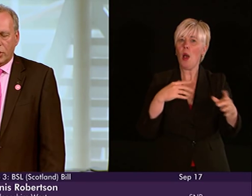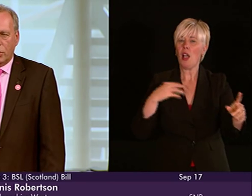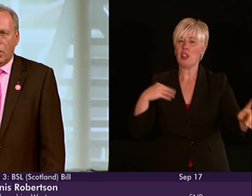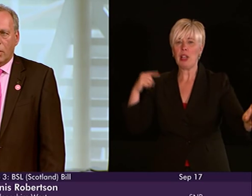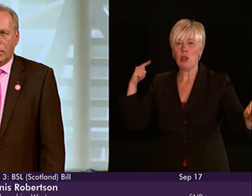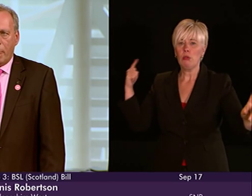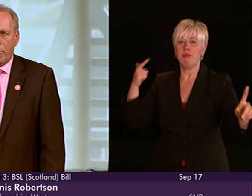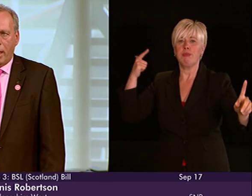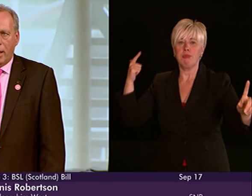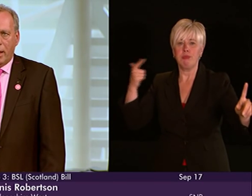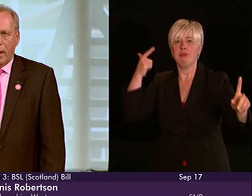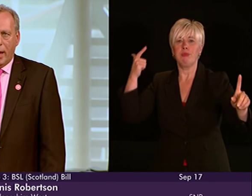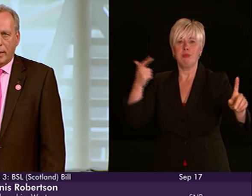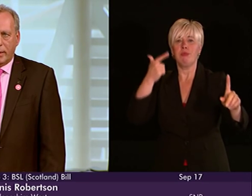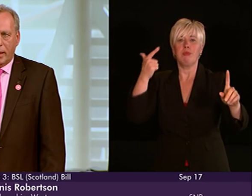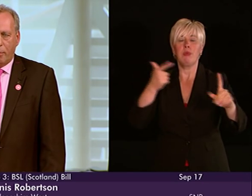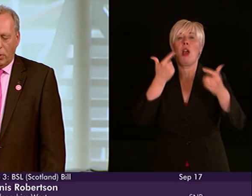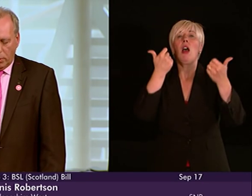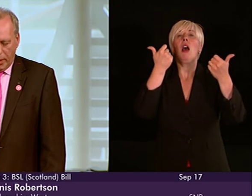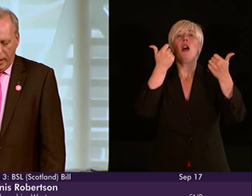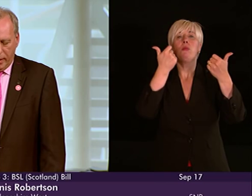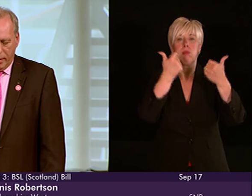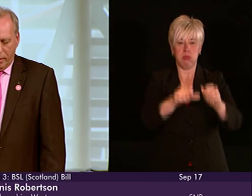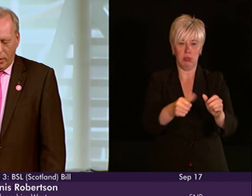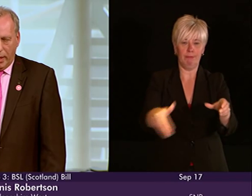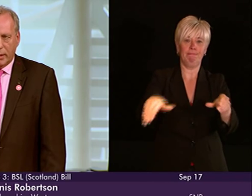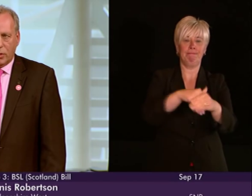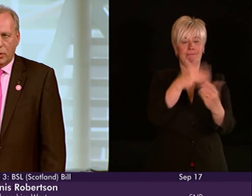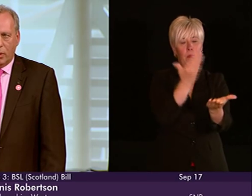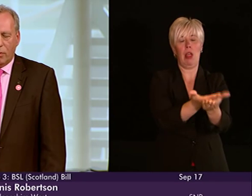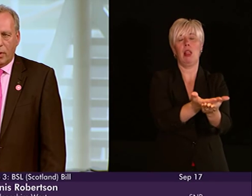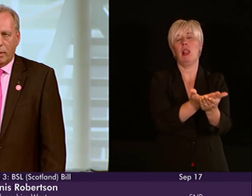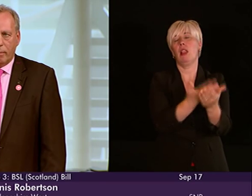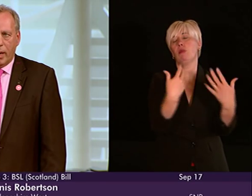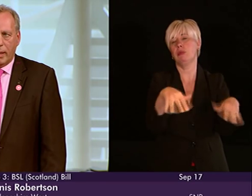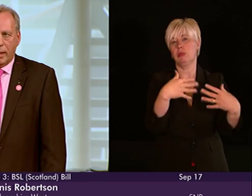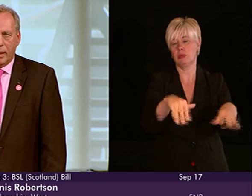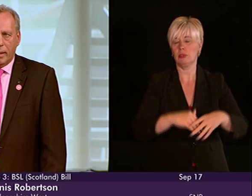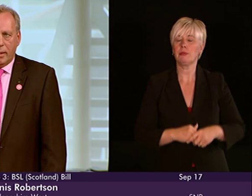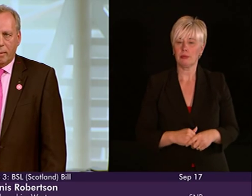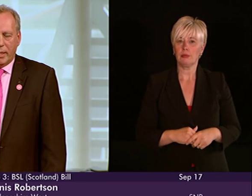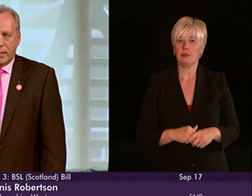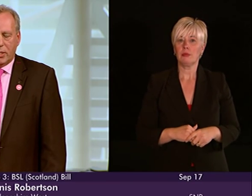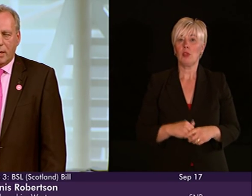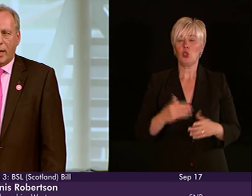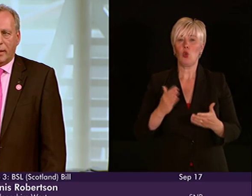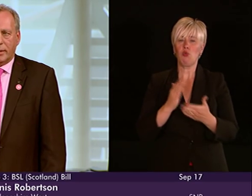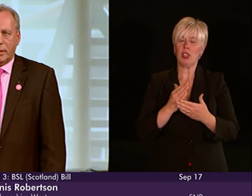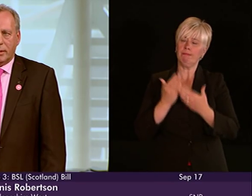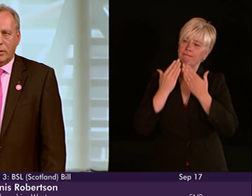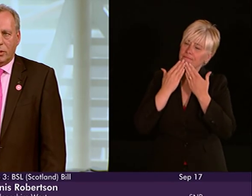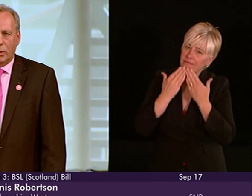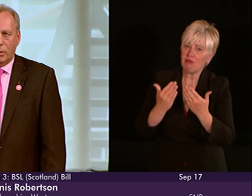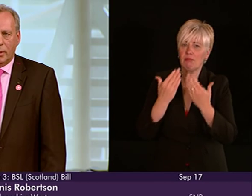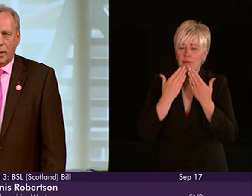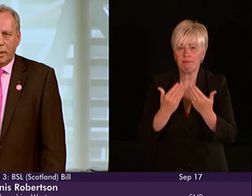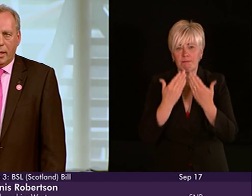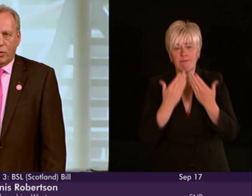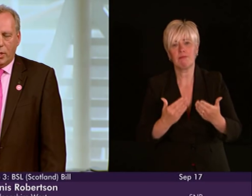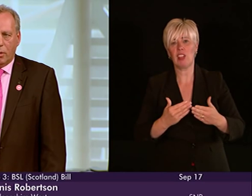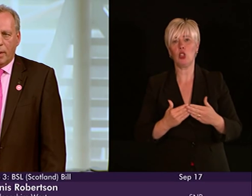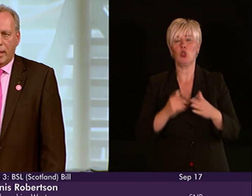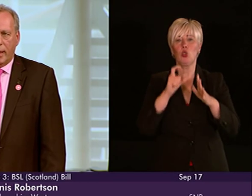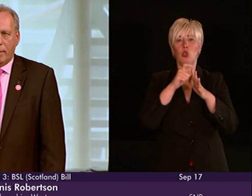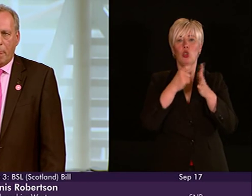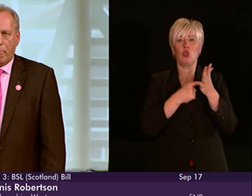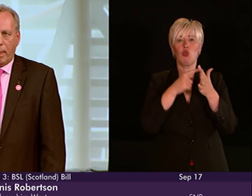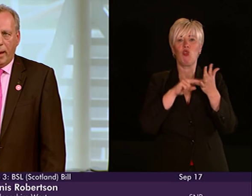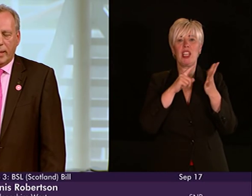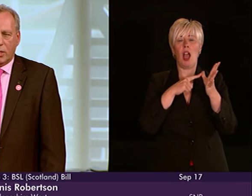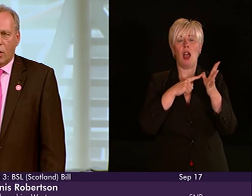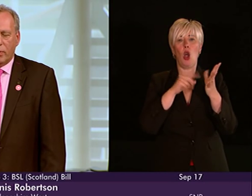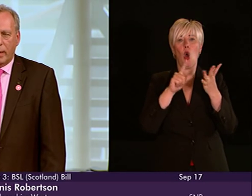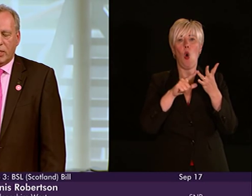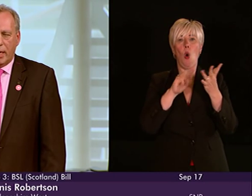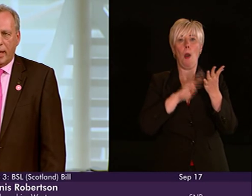for so long. I offer my sincere thanks to Drena O’Malley—having